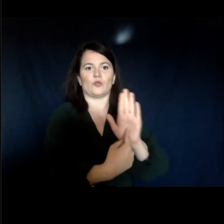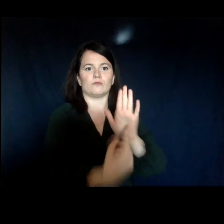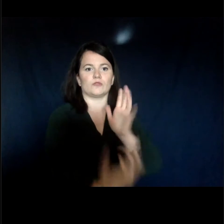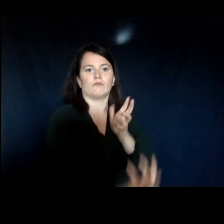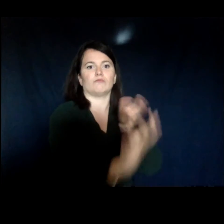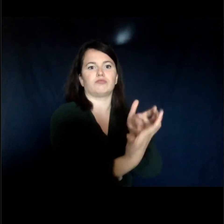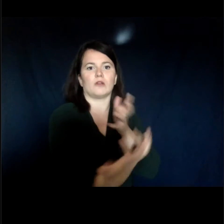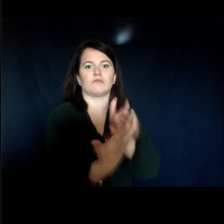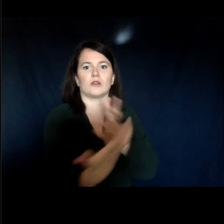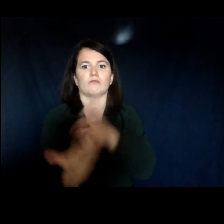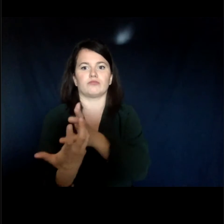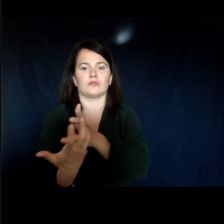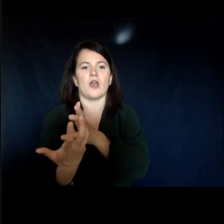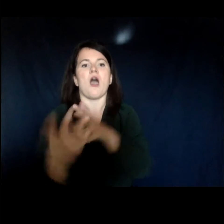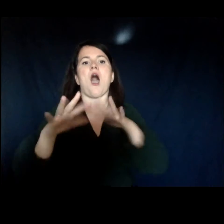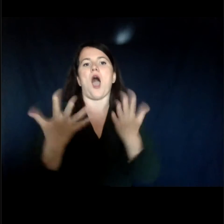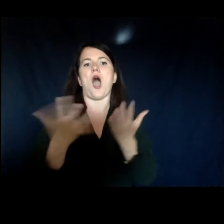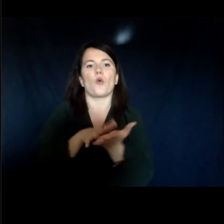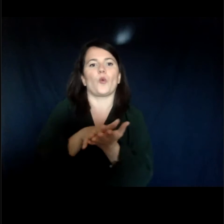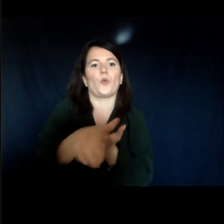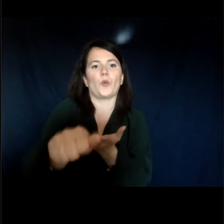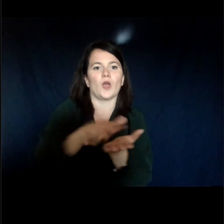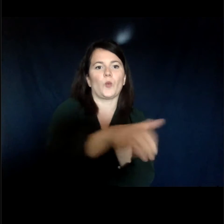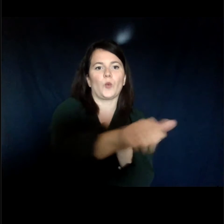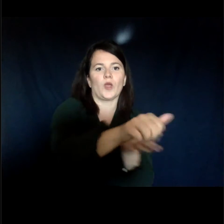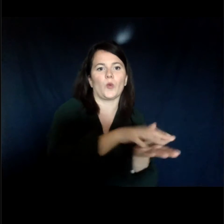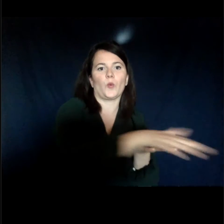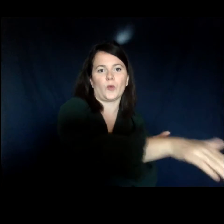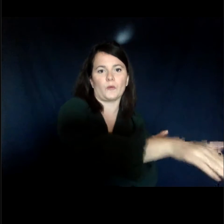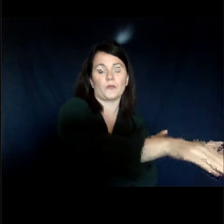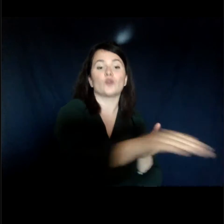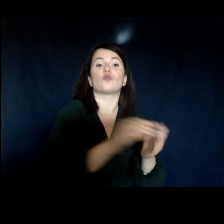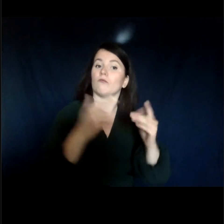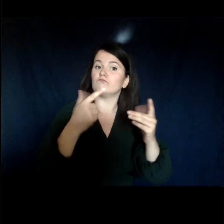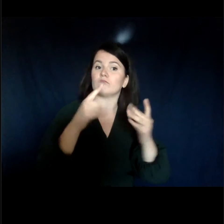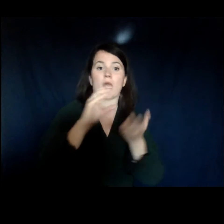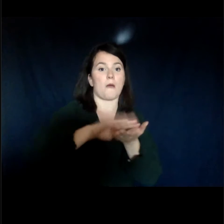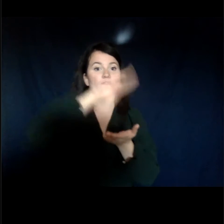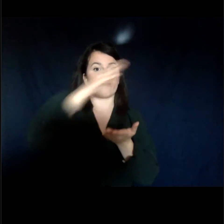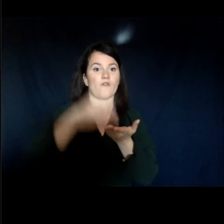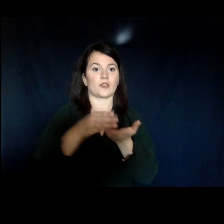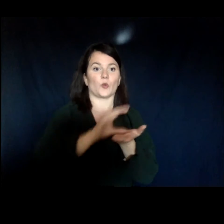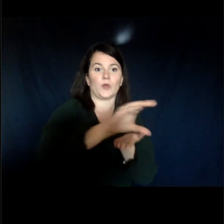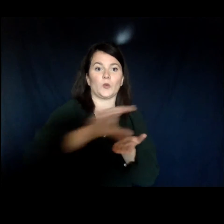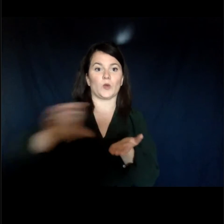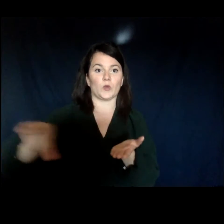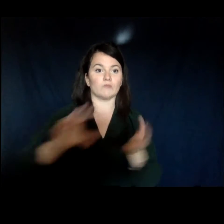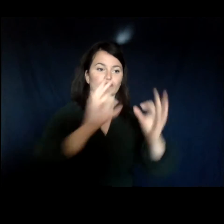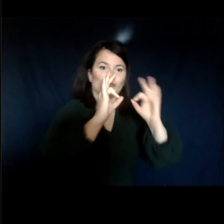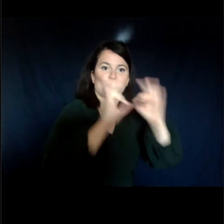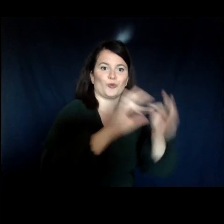that are required to have a good implementation of the funds and making sure that they have the good impact.